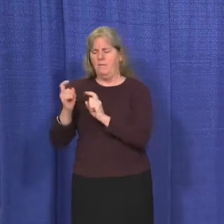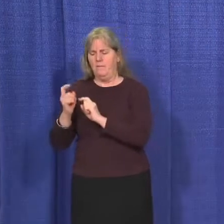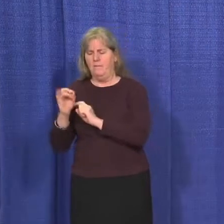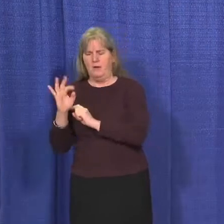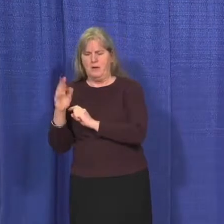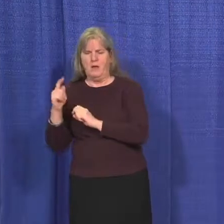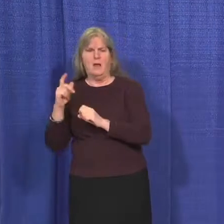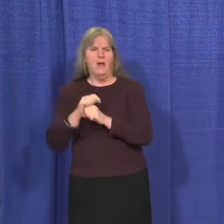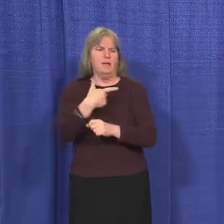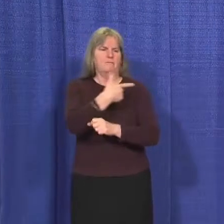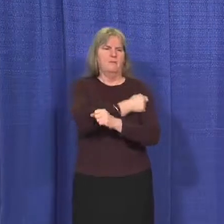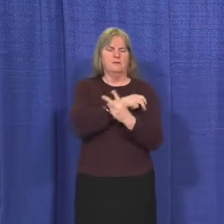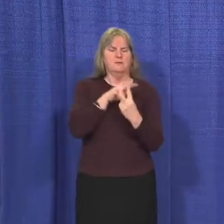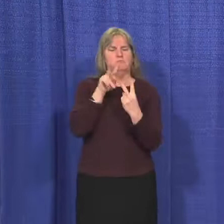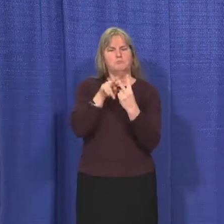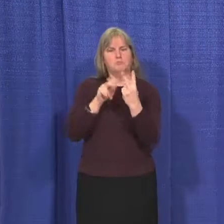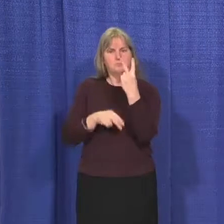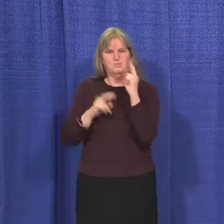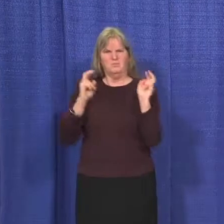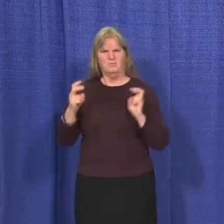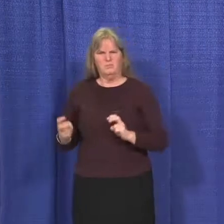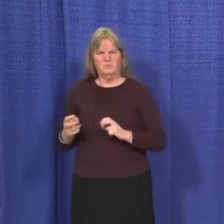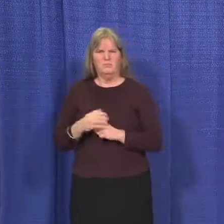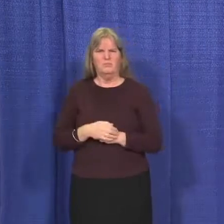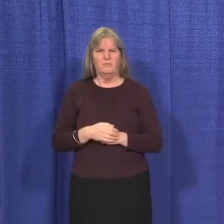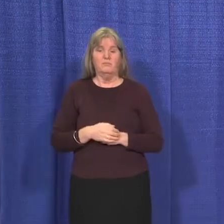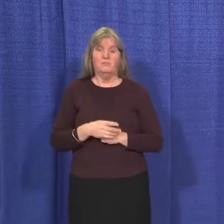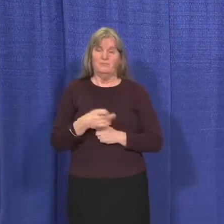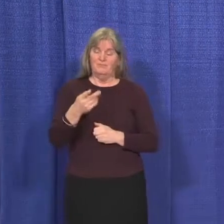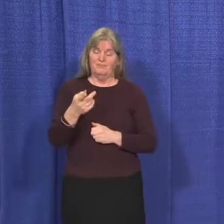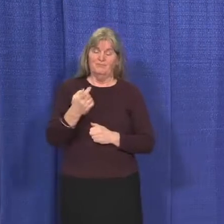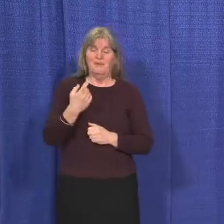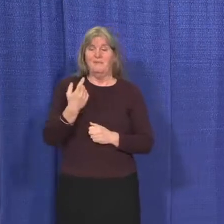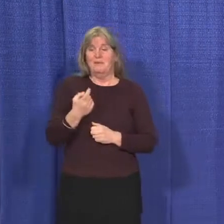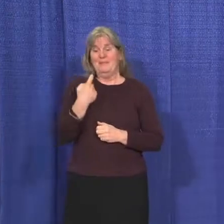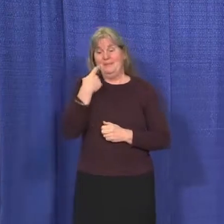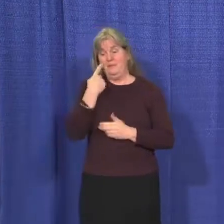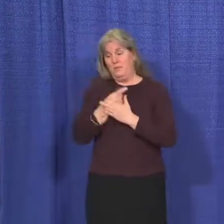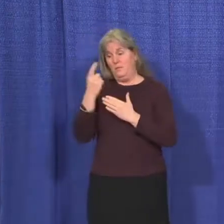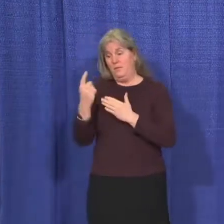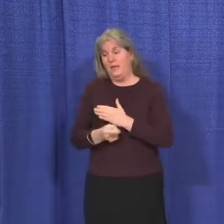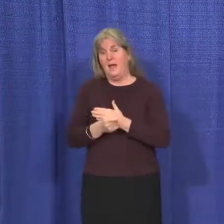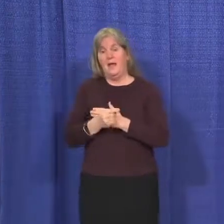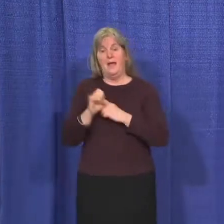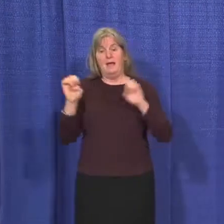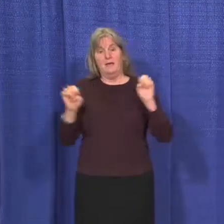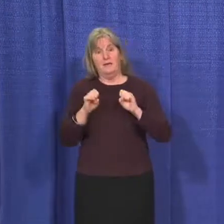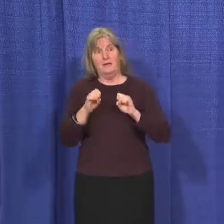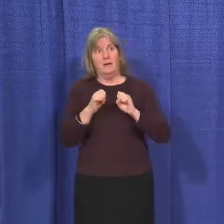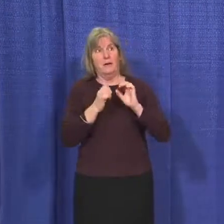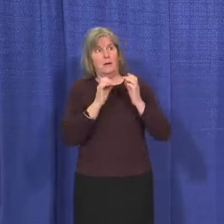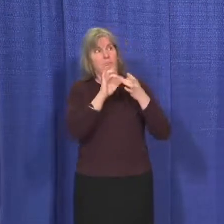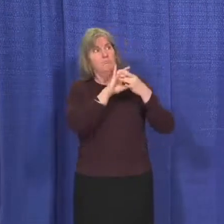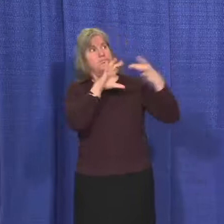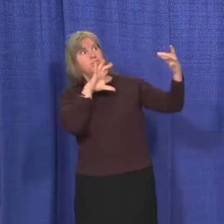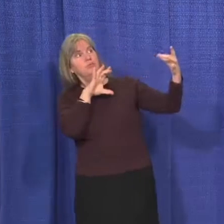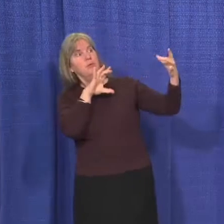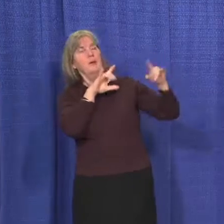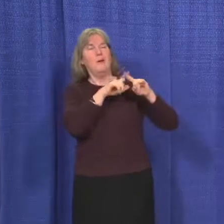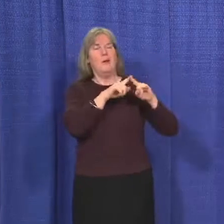and a vaccine update. Unless you were completely